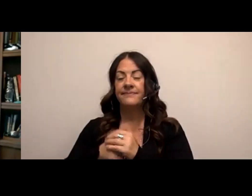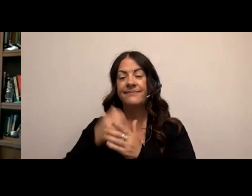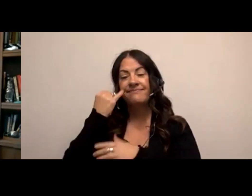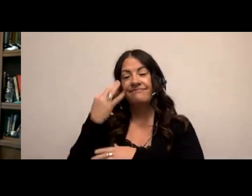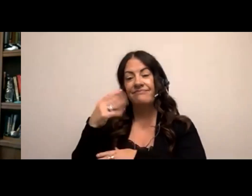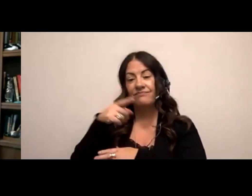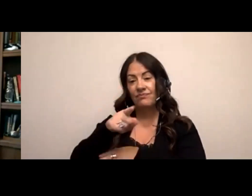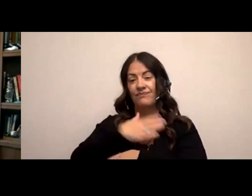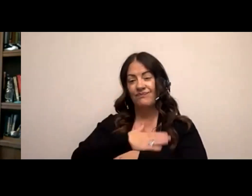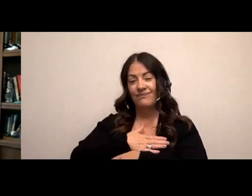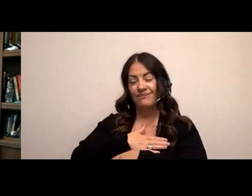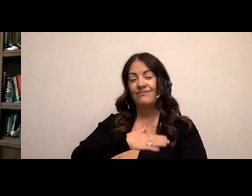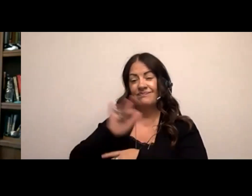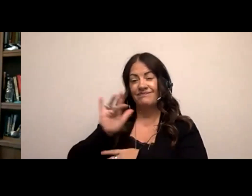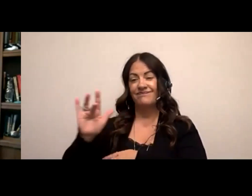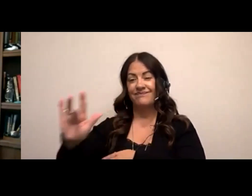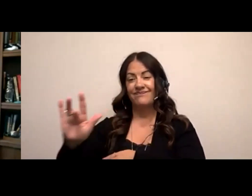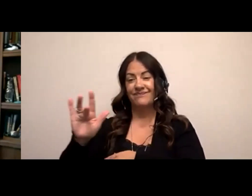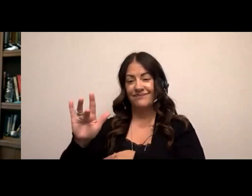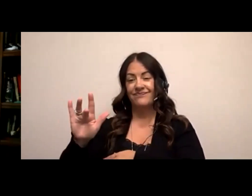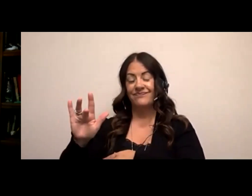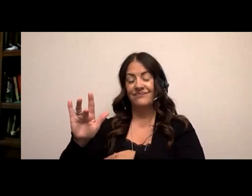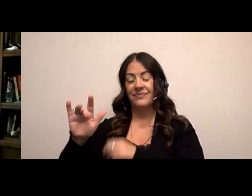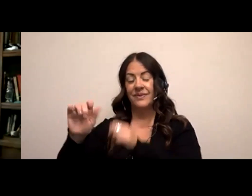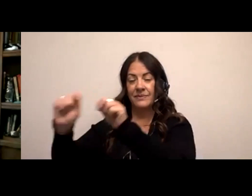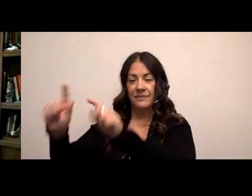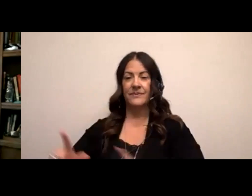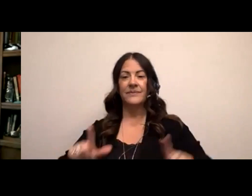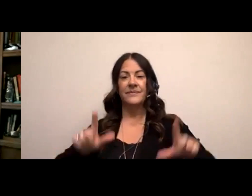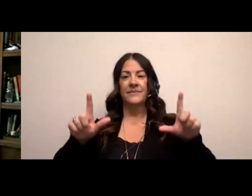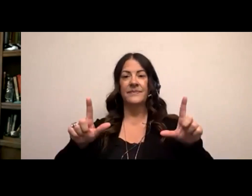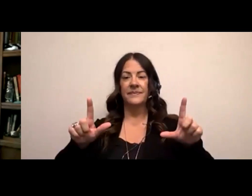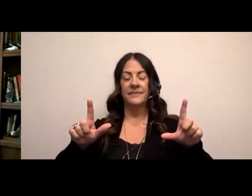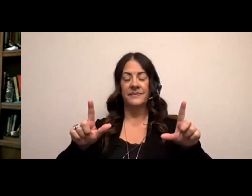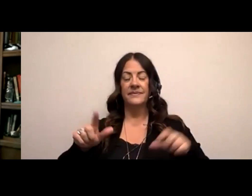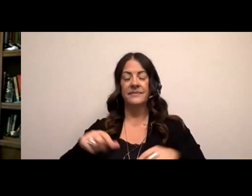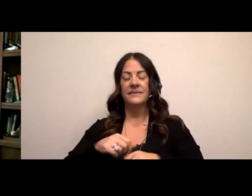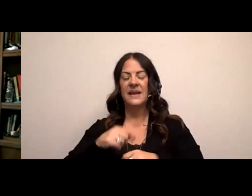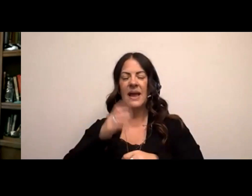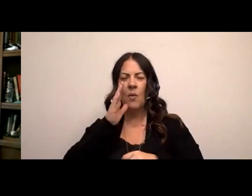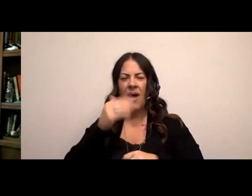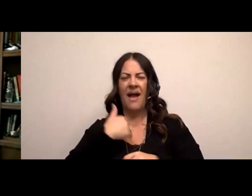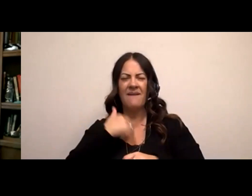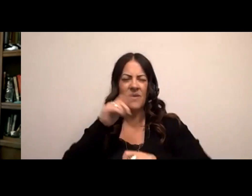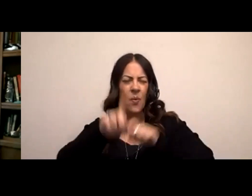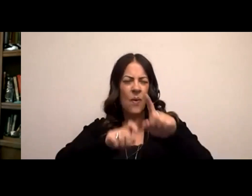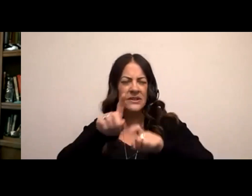THAT LINK AND IT'S GOING TO TAKE YOU MAYBE TWO MINUTES TO CLICK THROUGH THOSE QUESTIONS